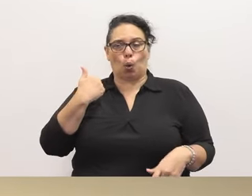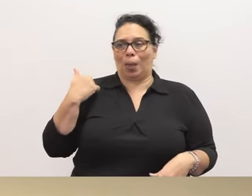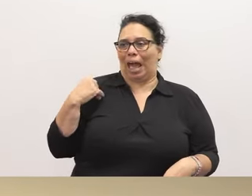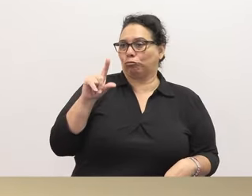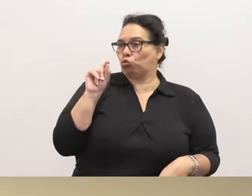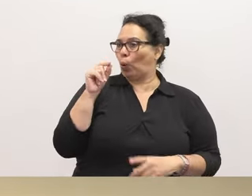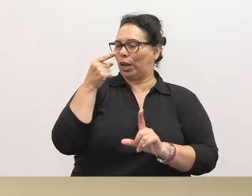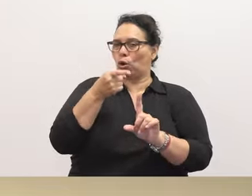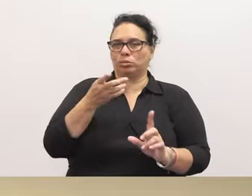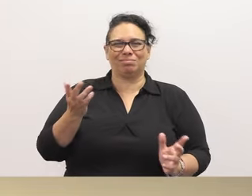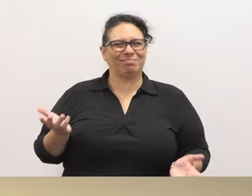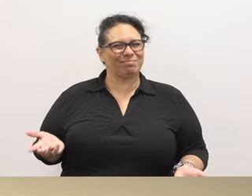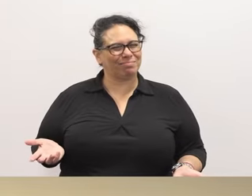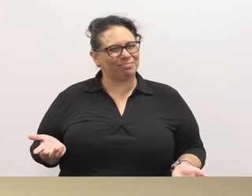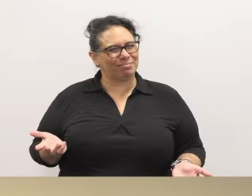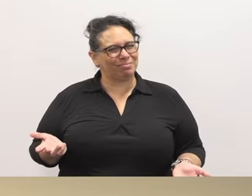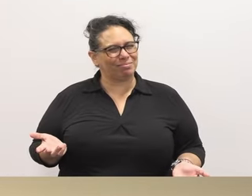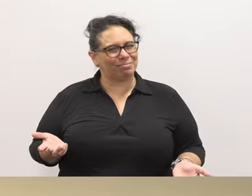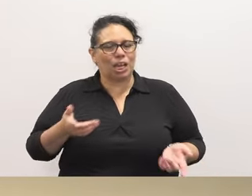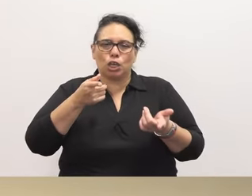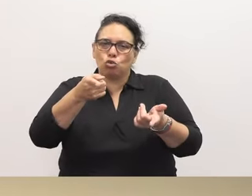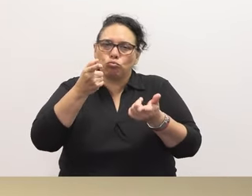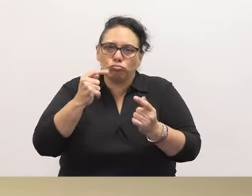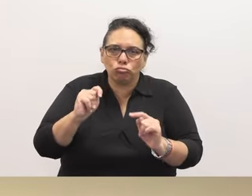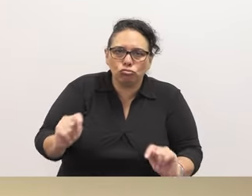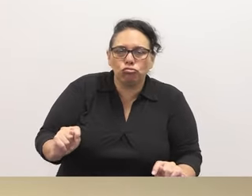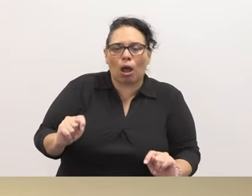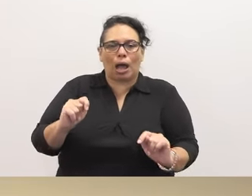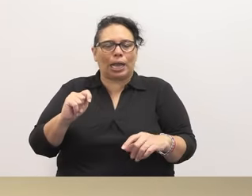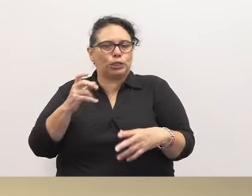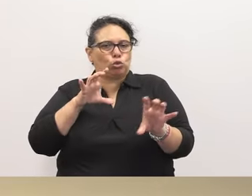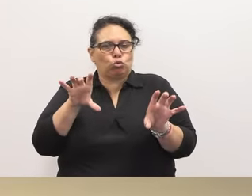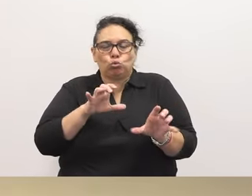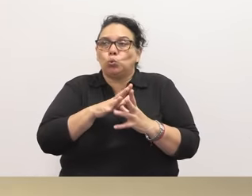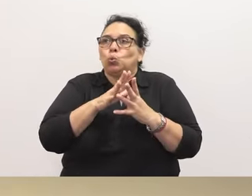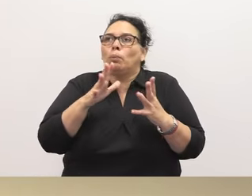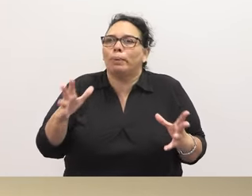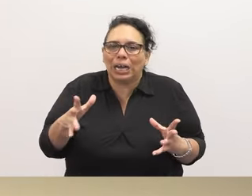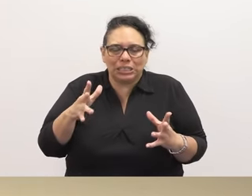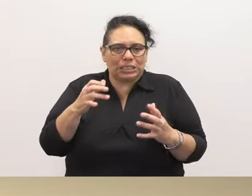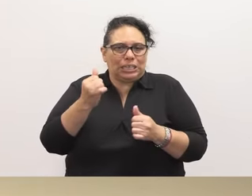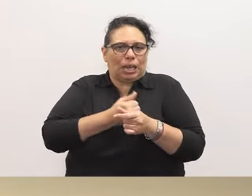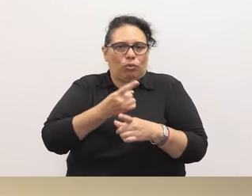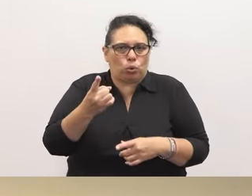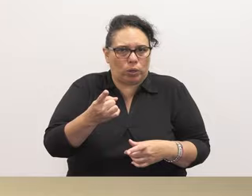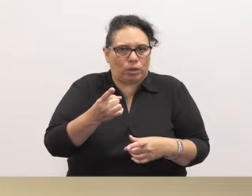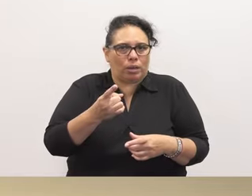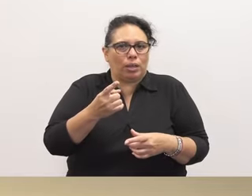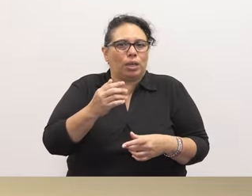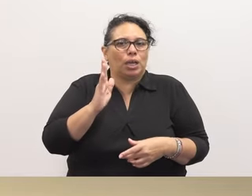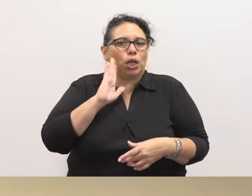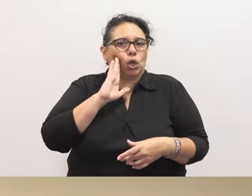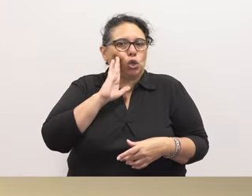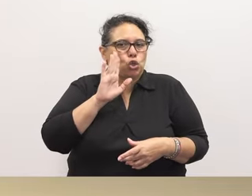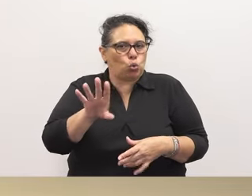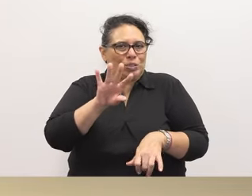to try to be all things to all people. And if you succumb to the temptation, you'll be choosing to set your students up for failure